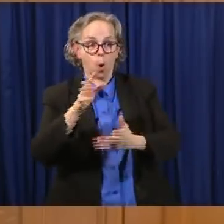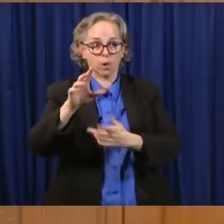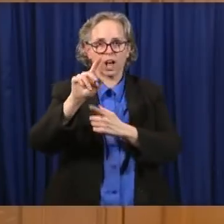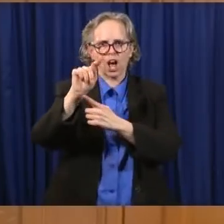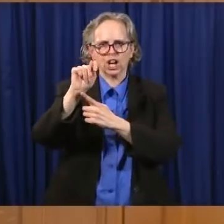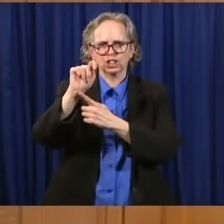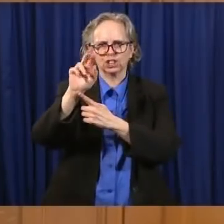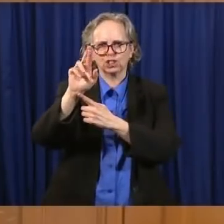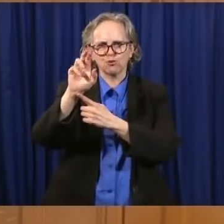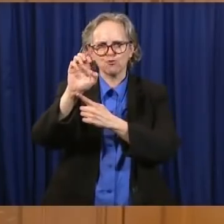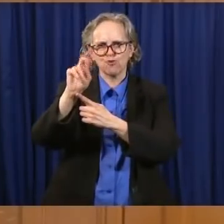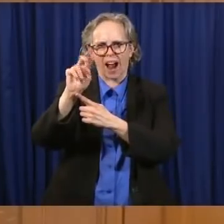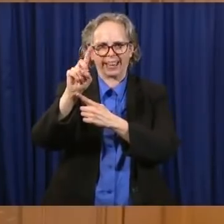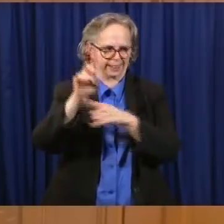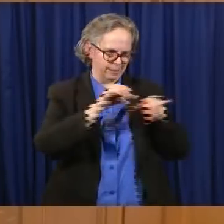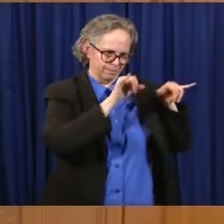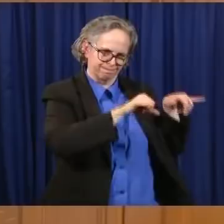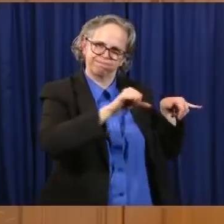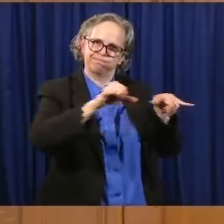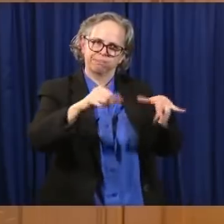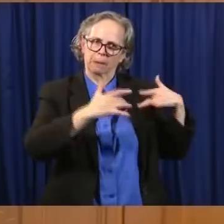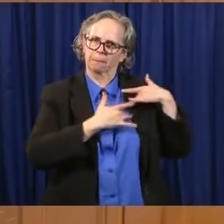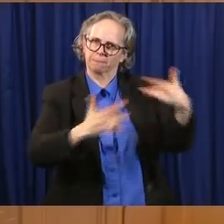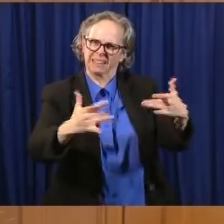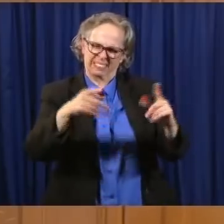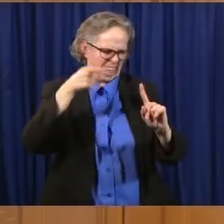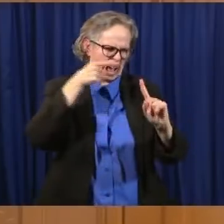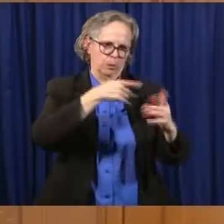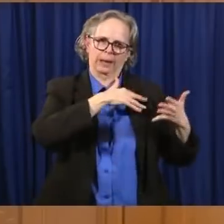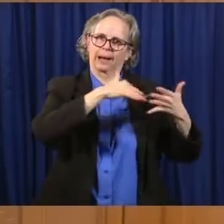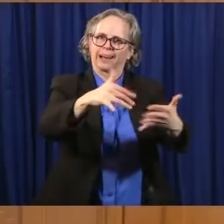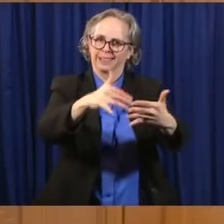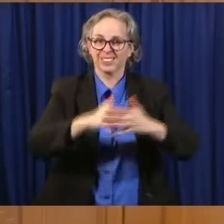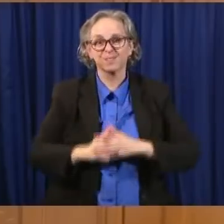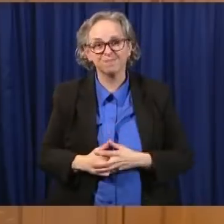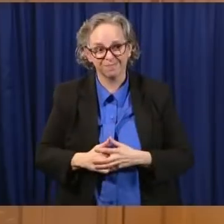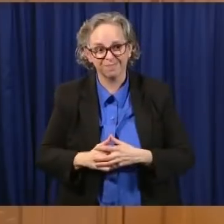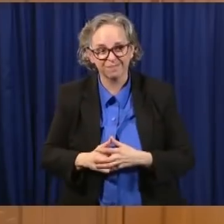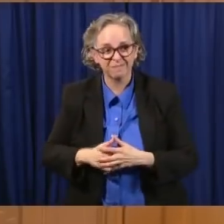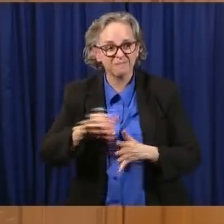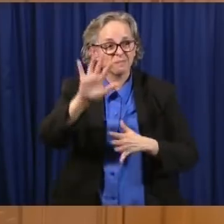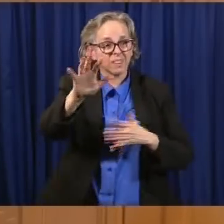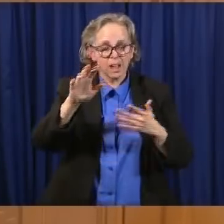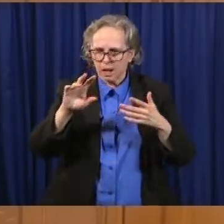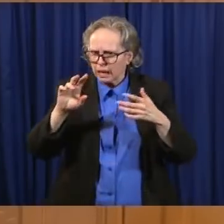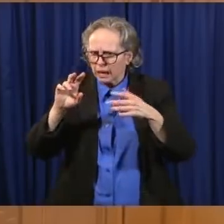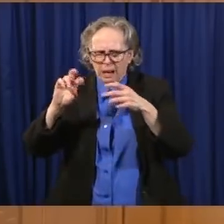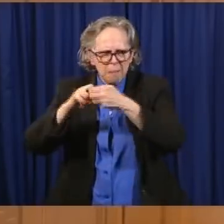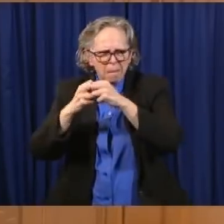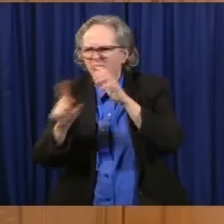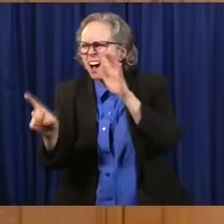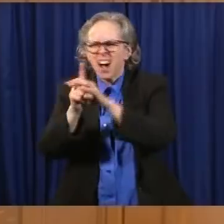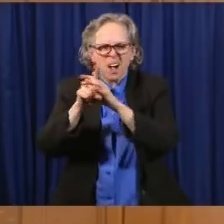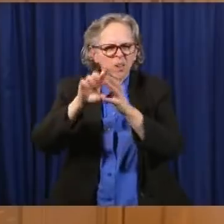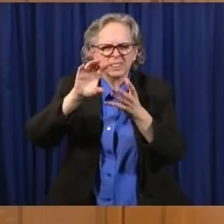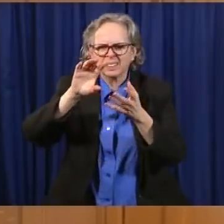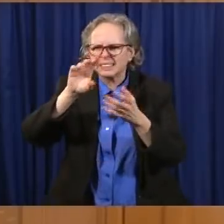MIGHT'VE HAPPENED WAS AGO. BUT THE THING THAT HAPPENED WITH ALL OF US IS THAT WE COMPARE APPLES TO APPLES AND ORANGES TO ORANGES AND BE CONSISTENT IN THAT. AND LOOK AT ALL OF THAT DATA IN